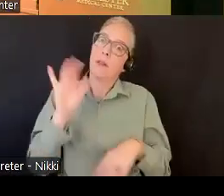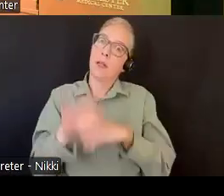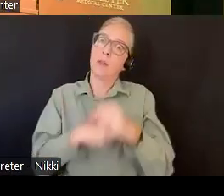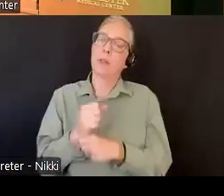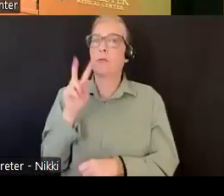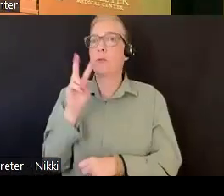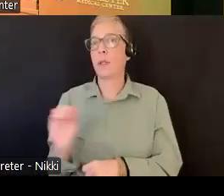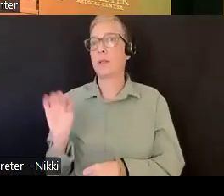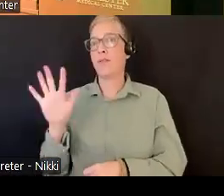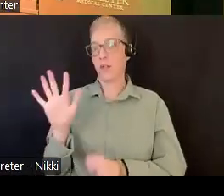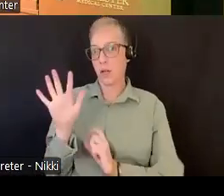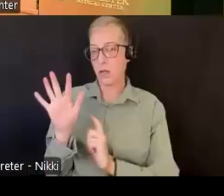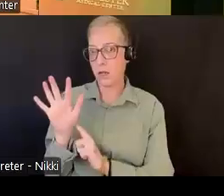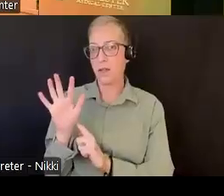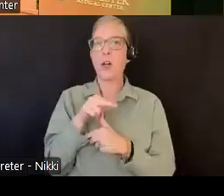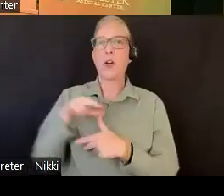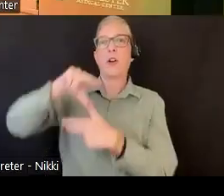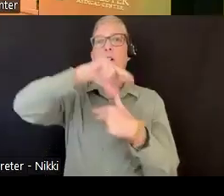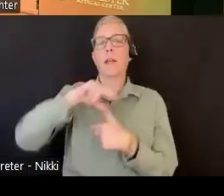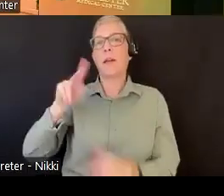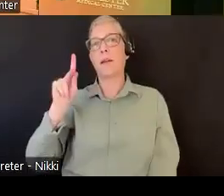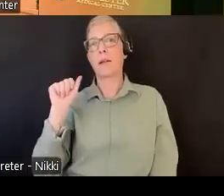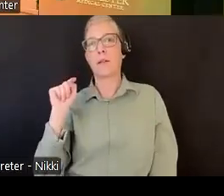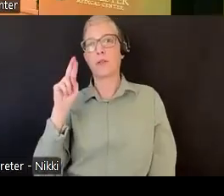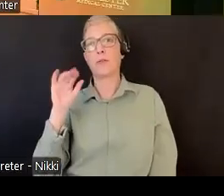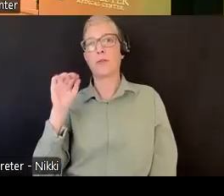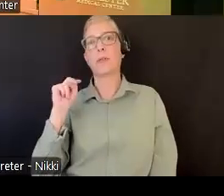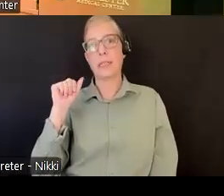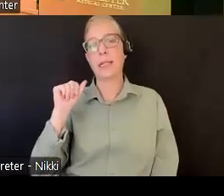And I'm like, "Oh my gosh, that's completely tuned out of the world." So, I've lost my job. I've got